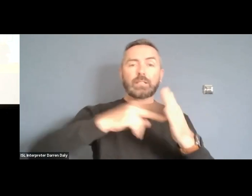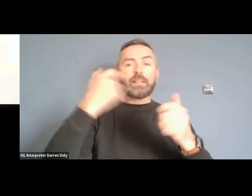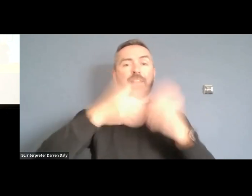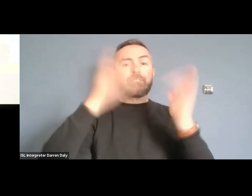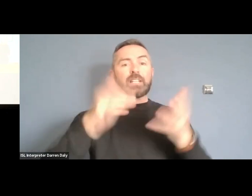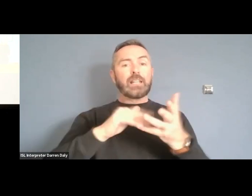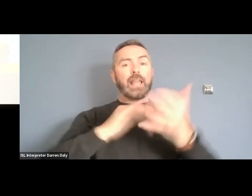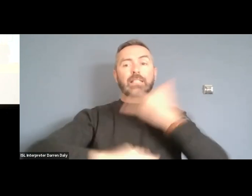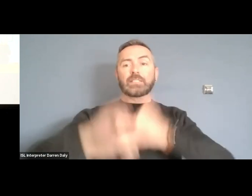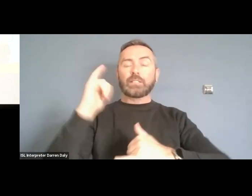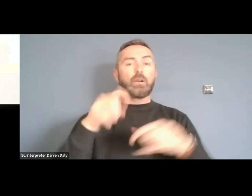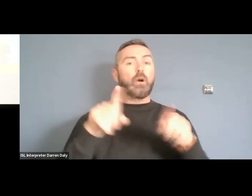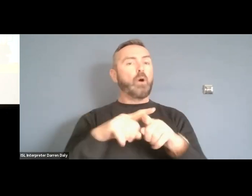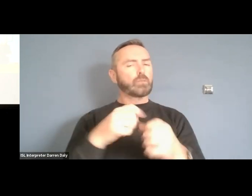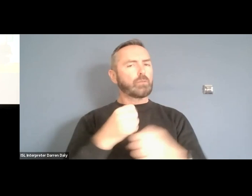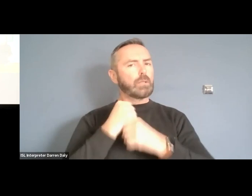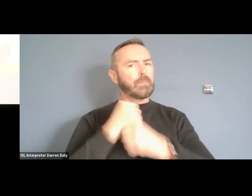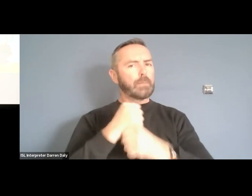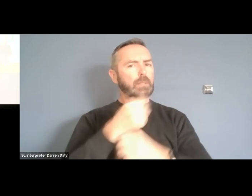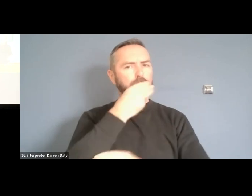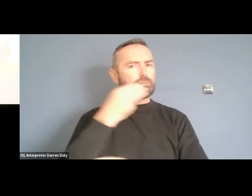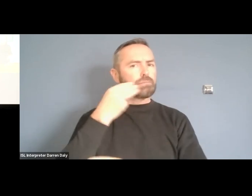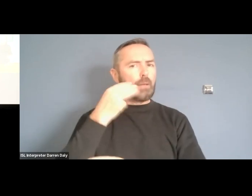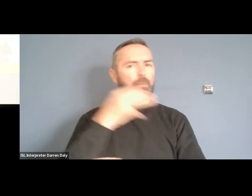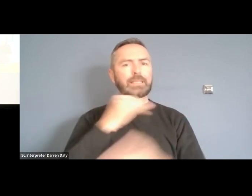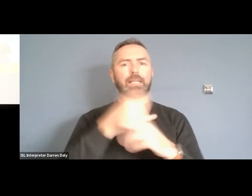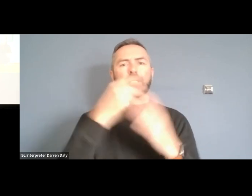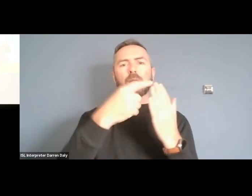There is also a commitment in the programme for government which is to